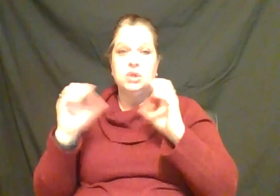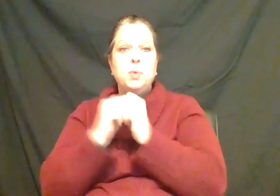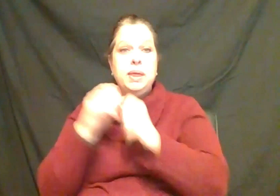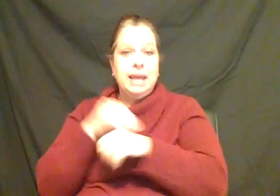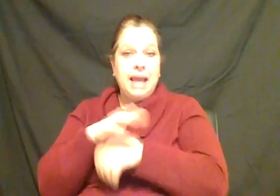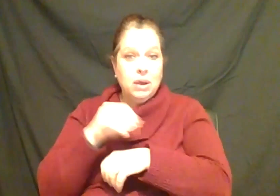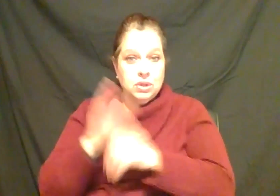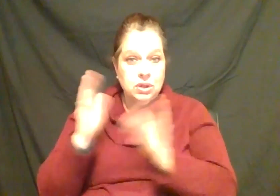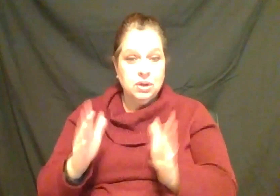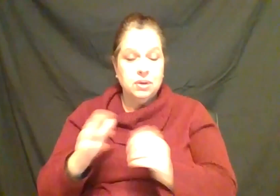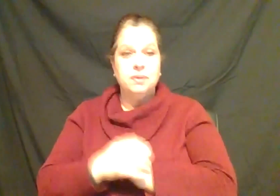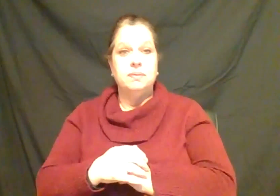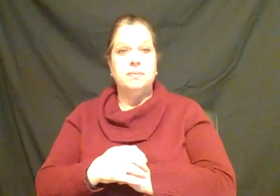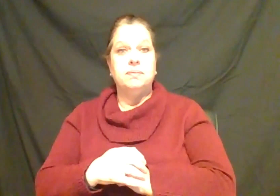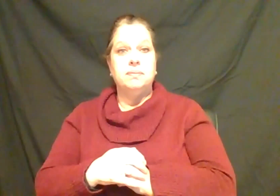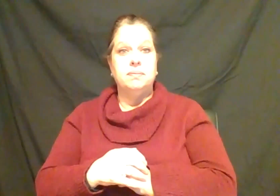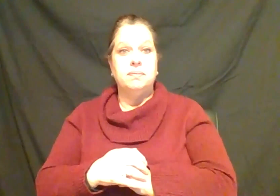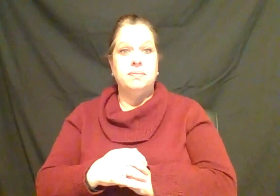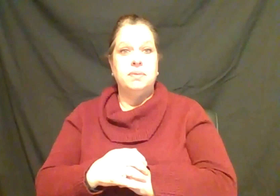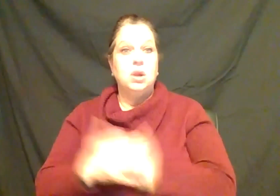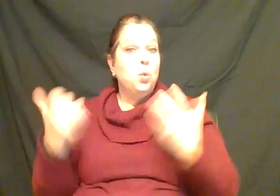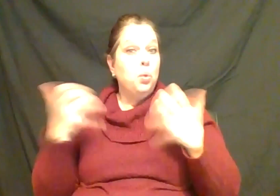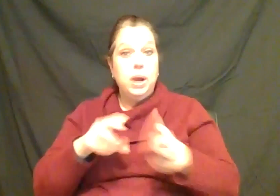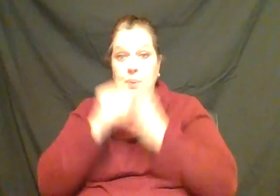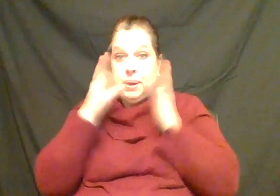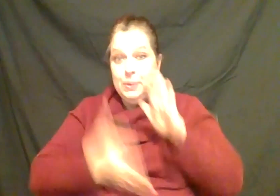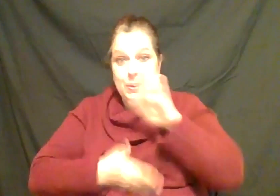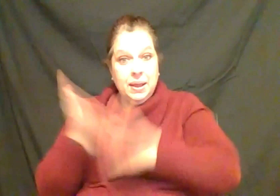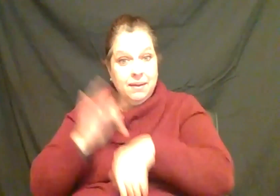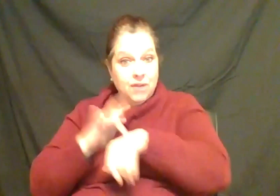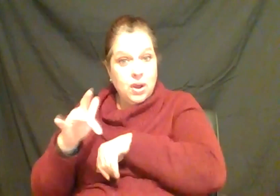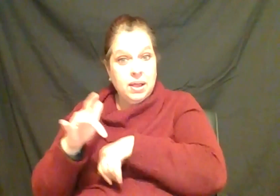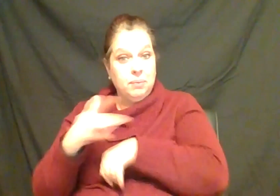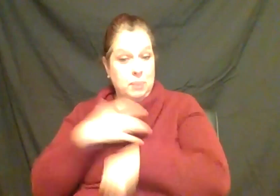we certainly aren't trying to have kids leave early we love having them around but we also